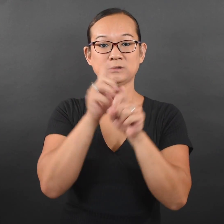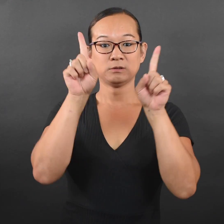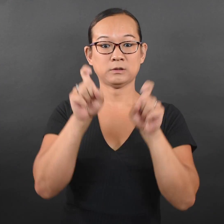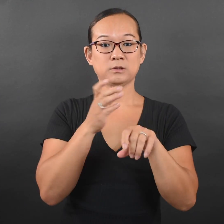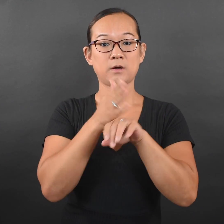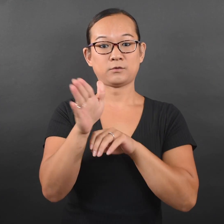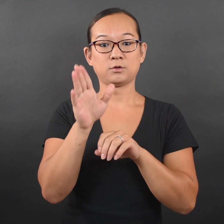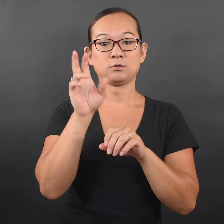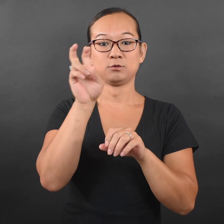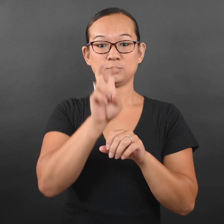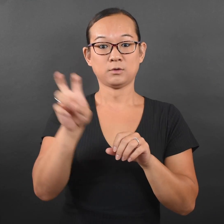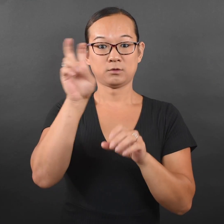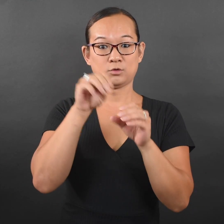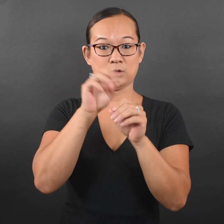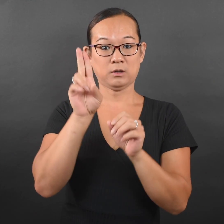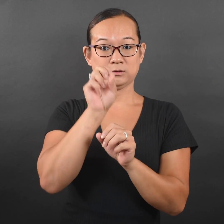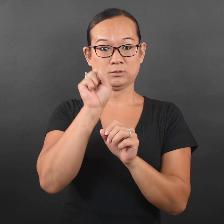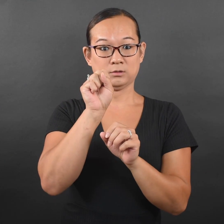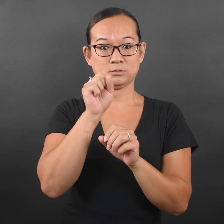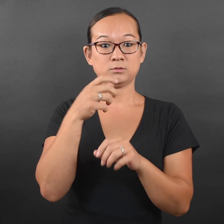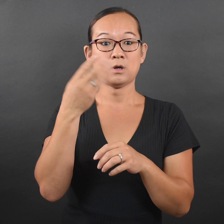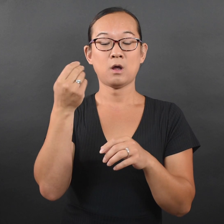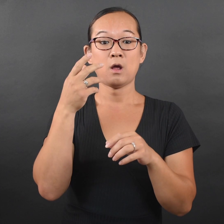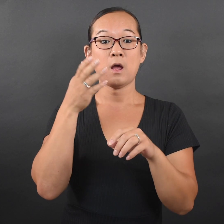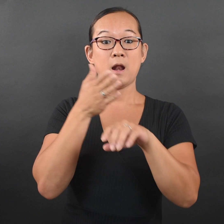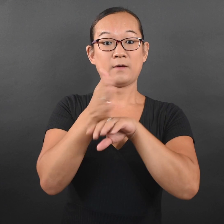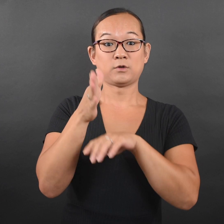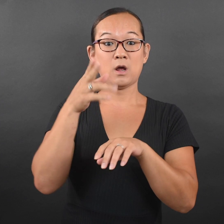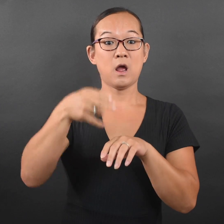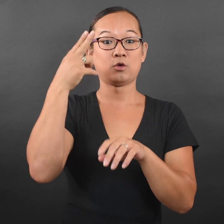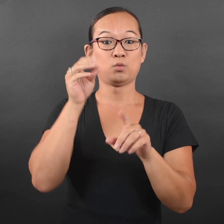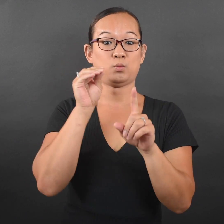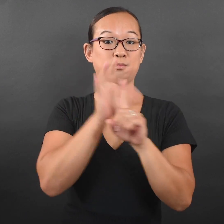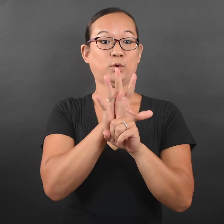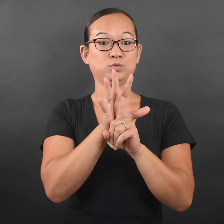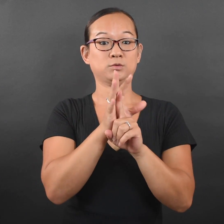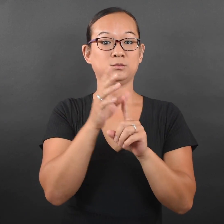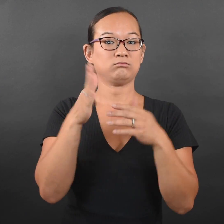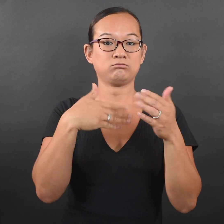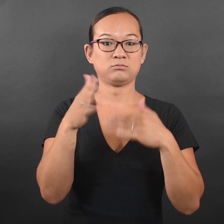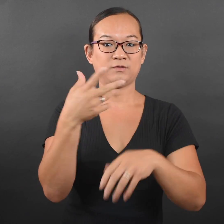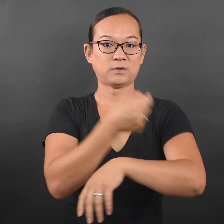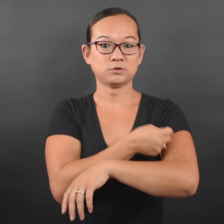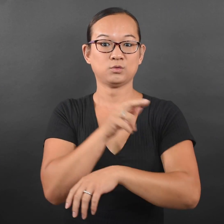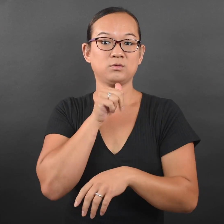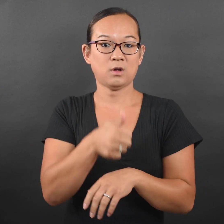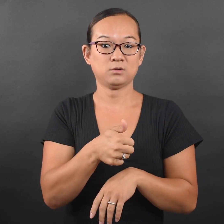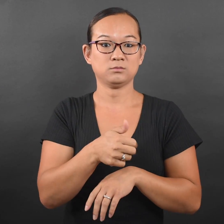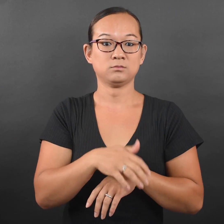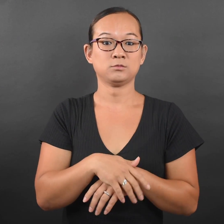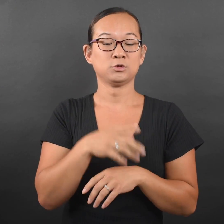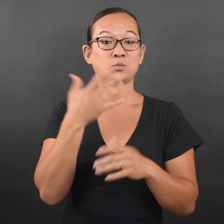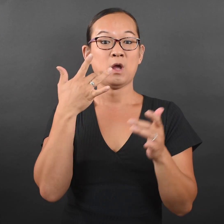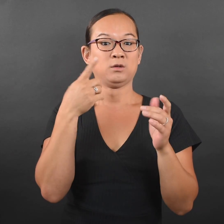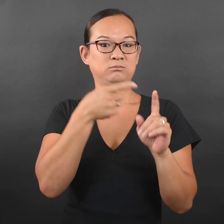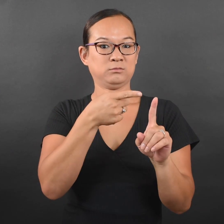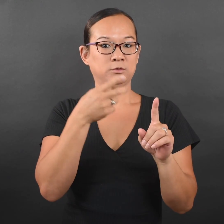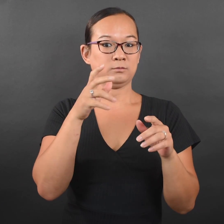tested after domestic travel and after a high-risk exposure, regardless of vaccination status,